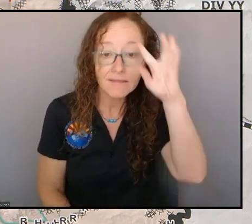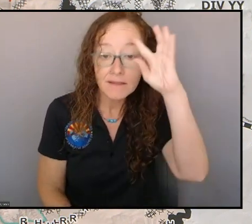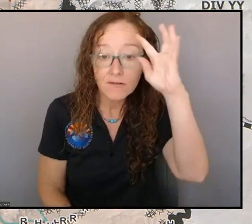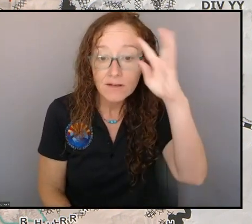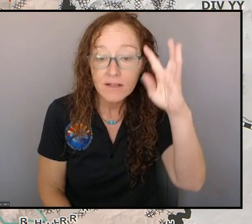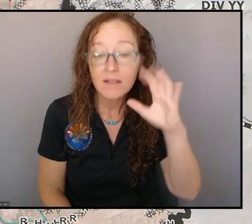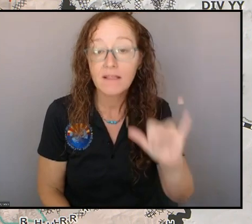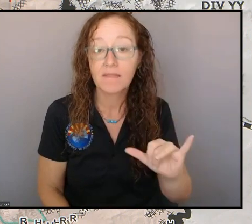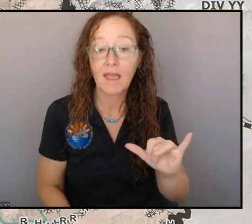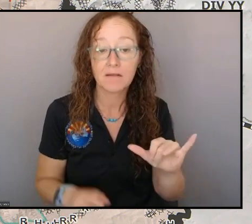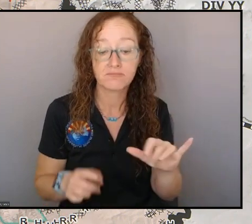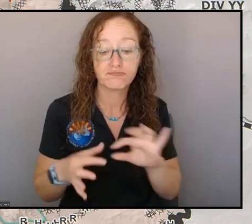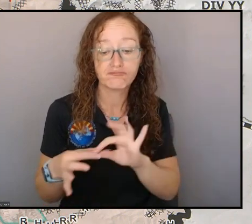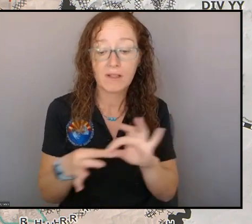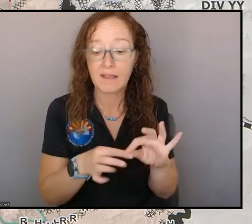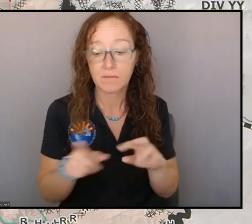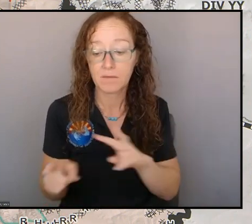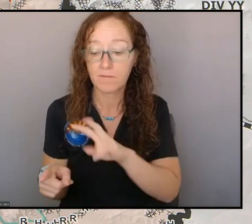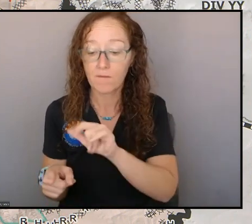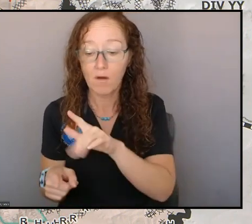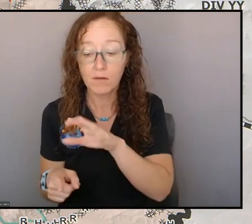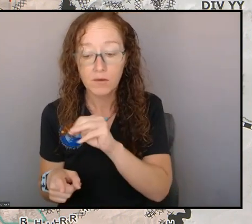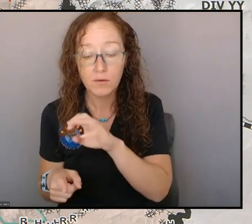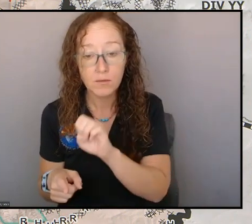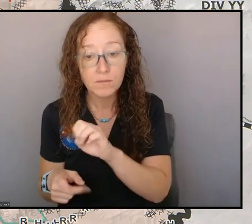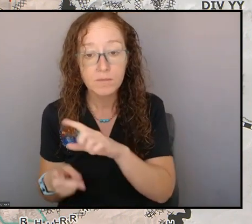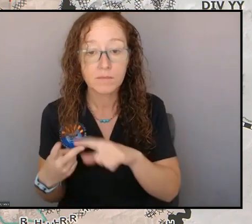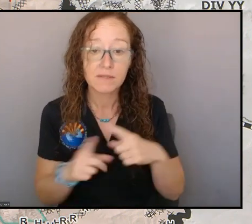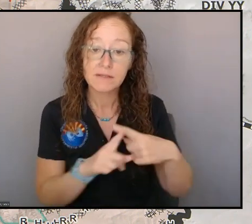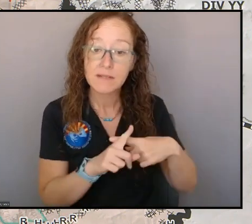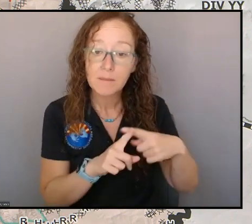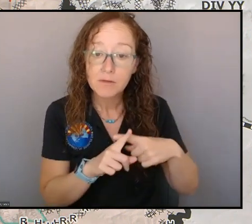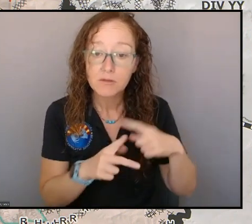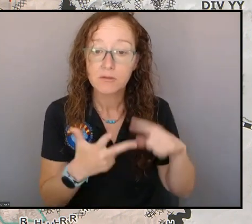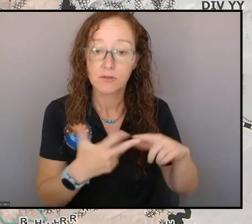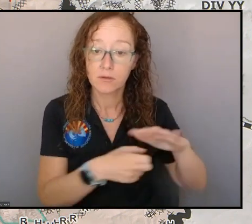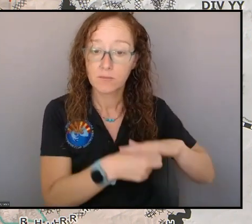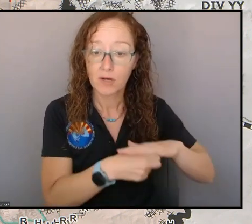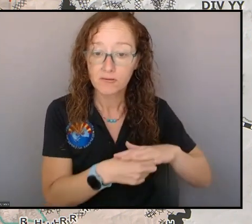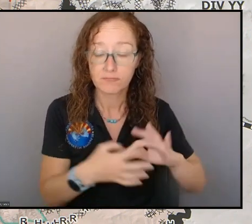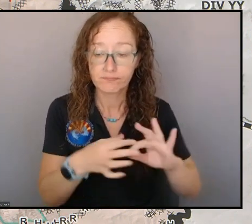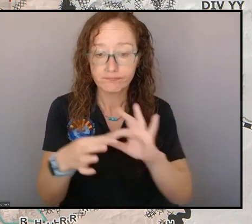temperature, and pressure. So, as you decrease the volume of